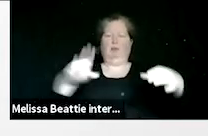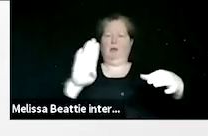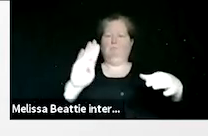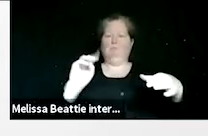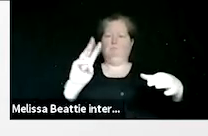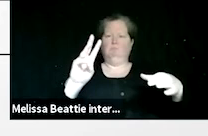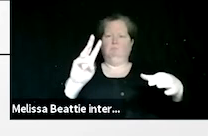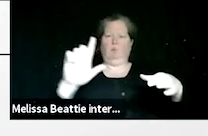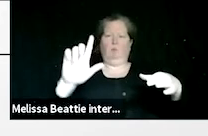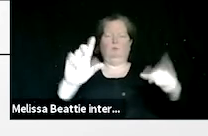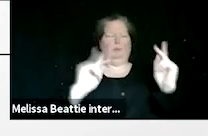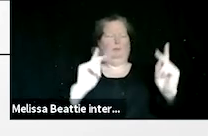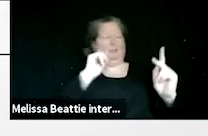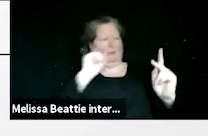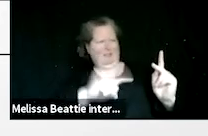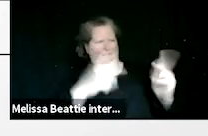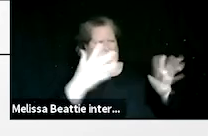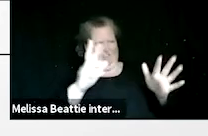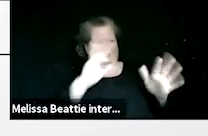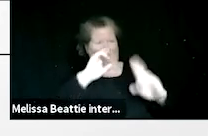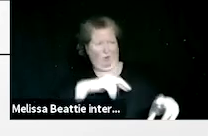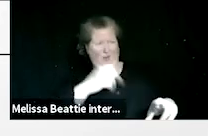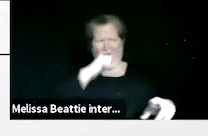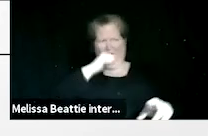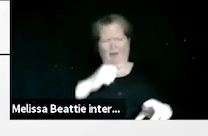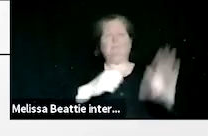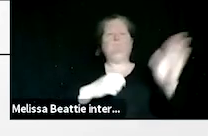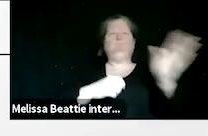Ben Woelk: Around the structure we did around the program.